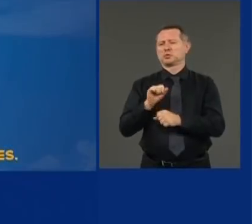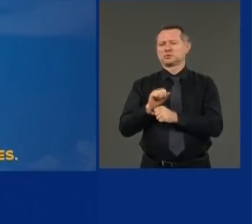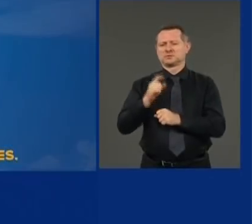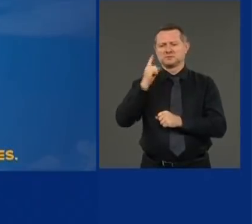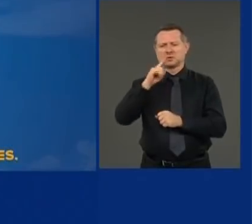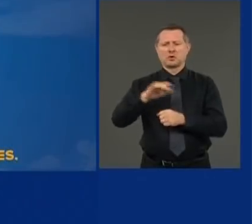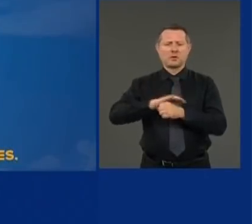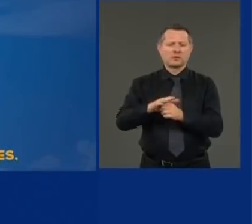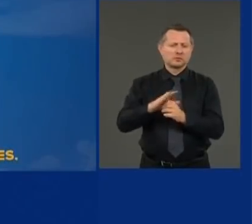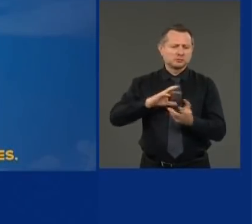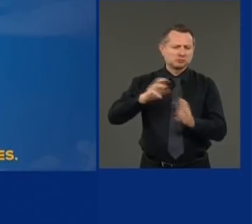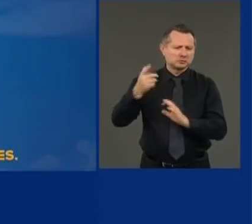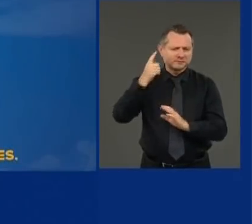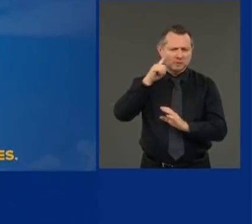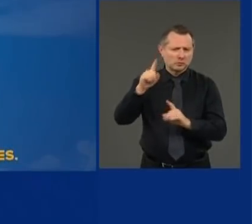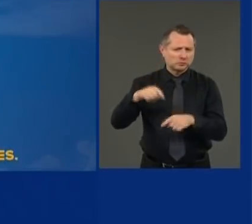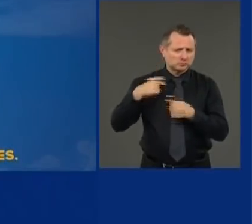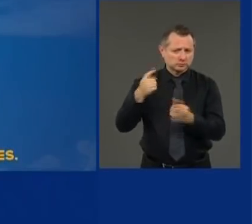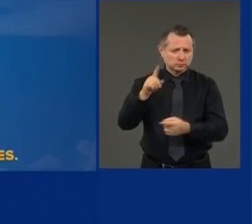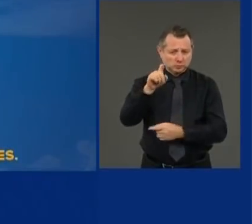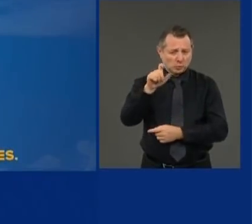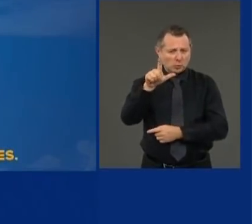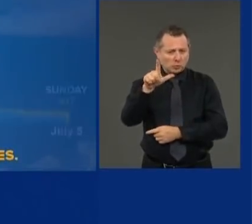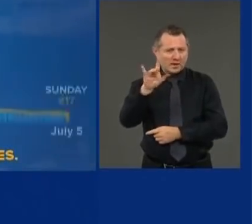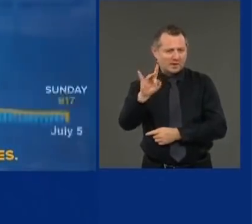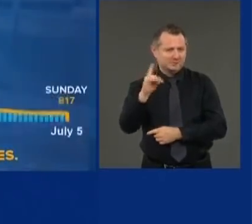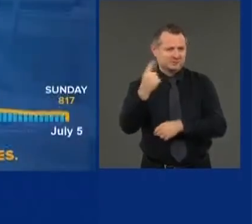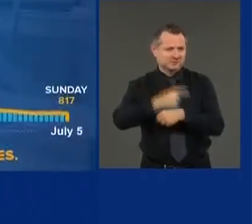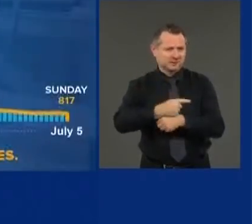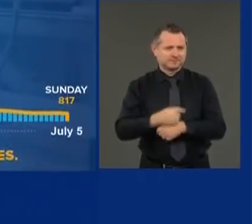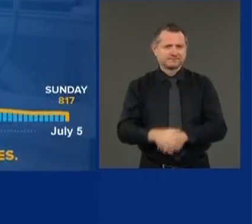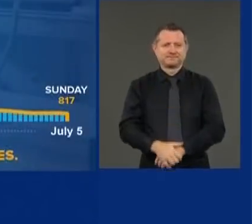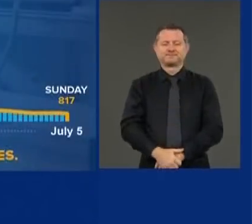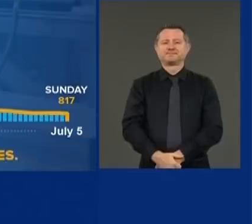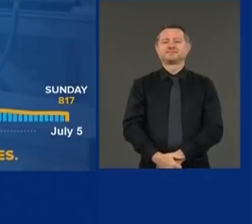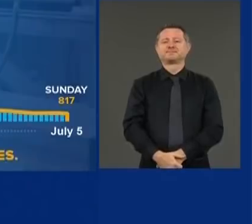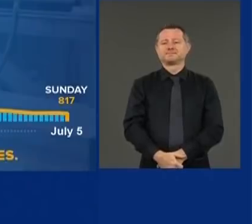AT THE DEPARTMENT OF FINANCIAL